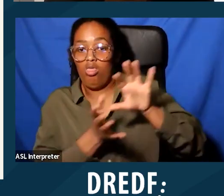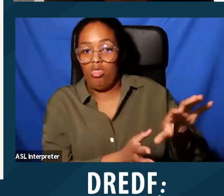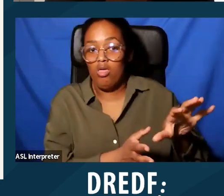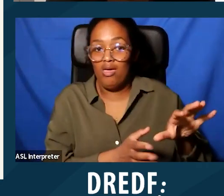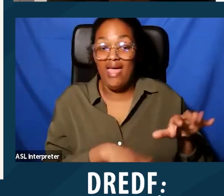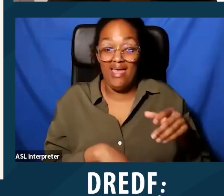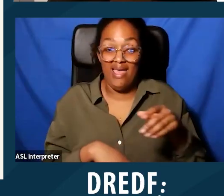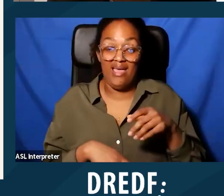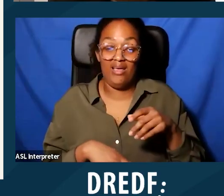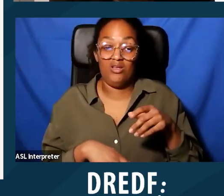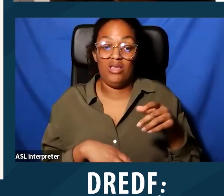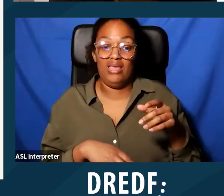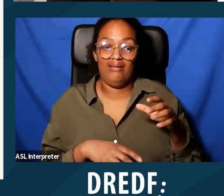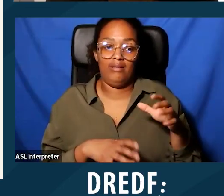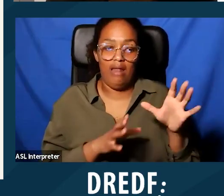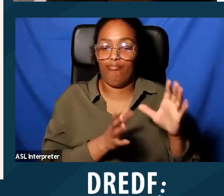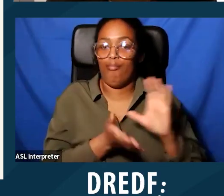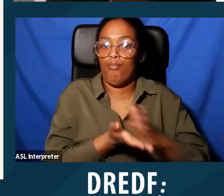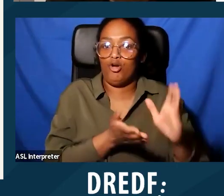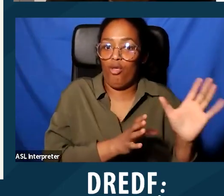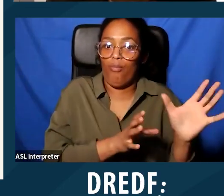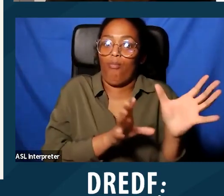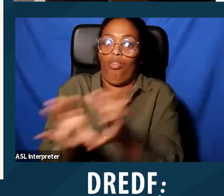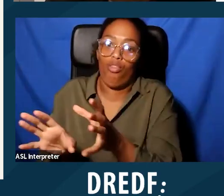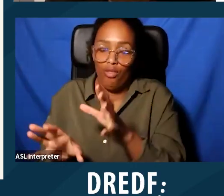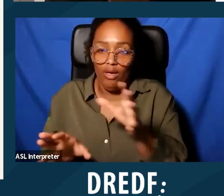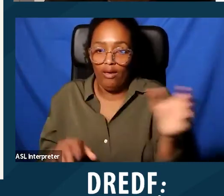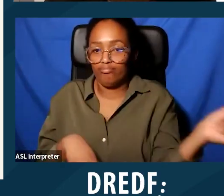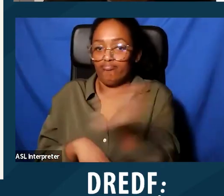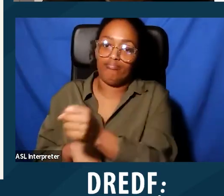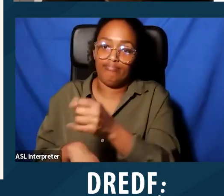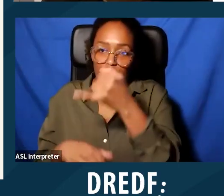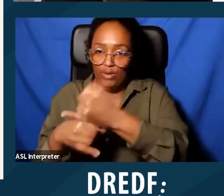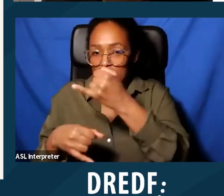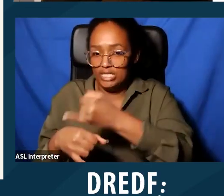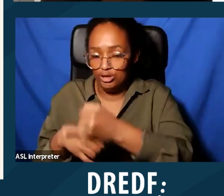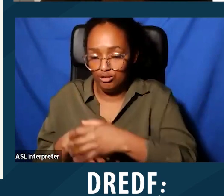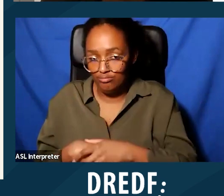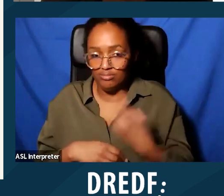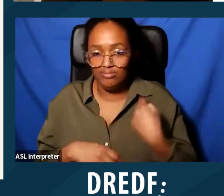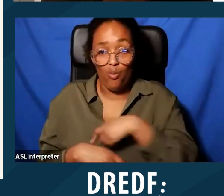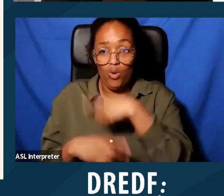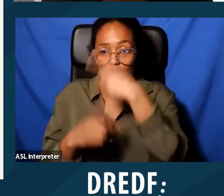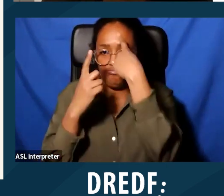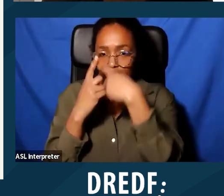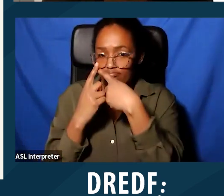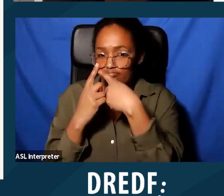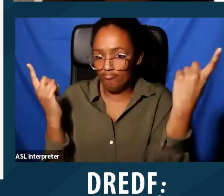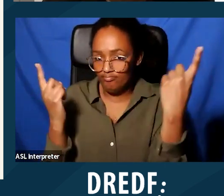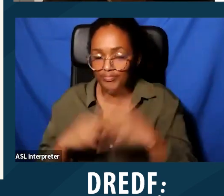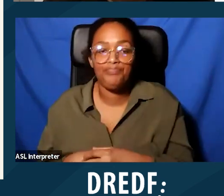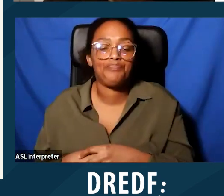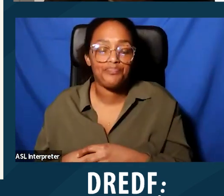into institutions" and the arrow is pointing towards a picture of a hall in an institution.